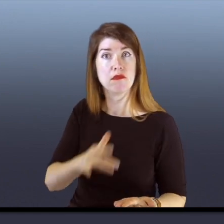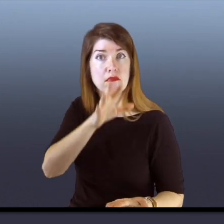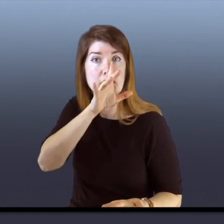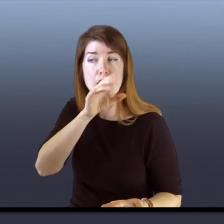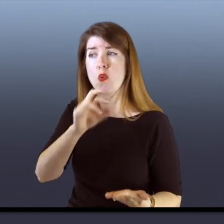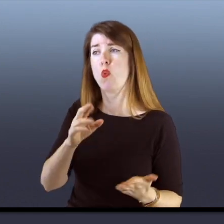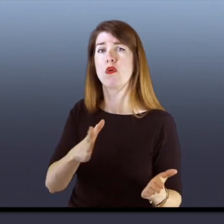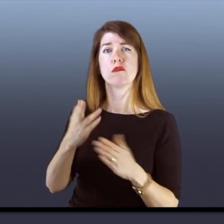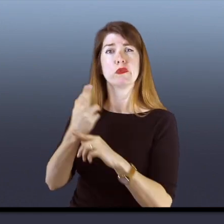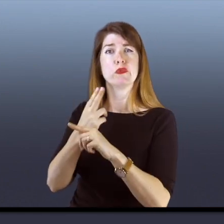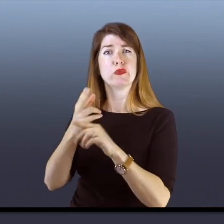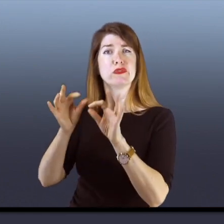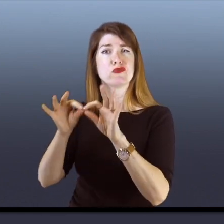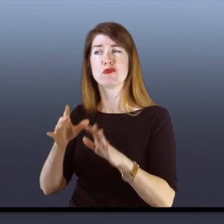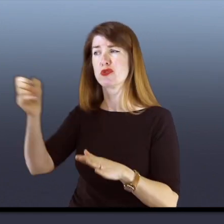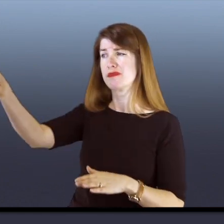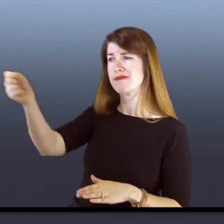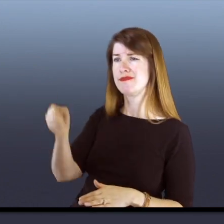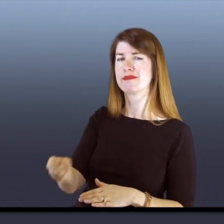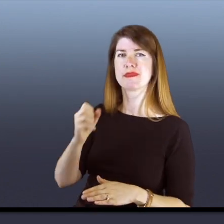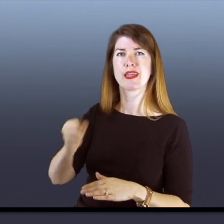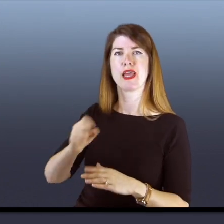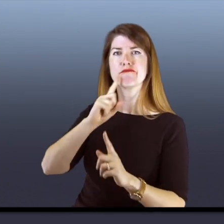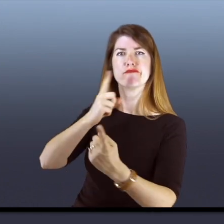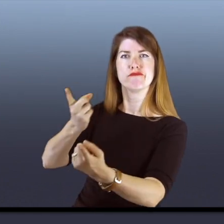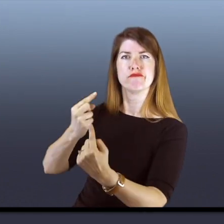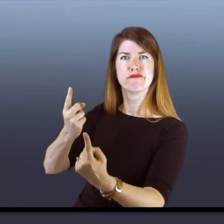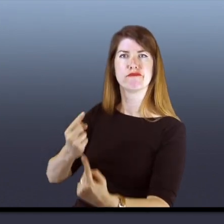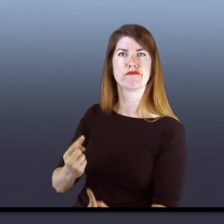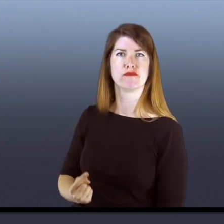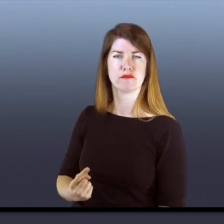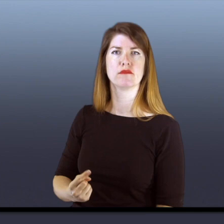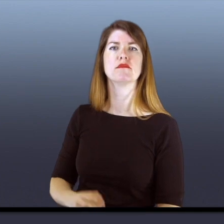or if they use American Sign Language using a sign language interpreter to complete those.